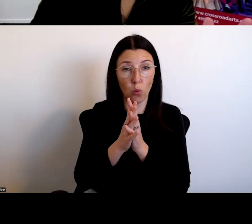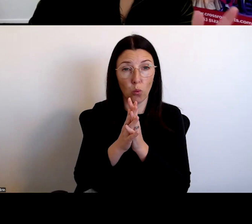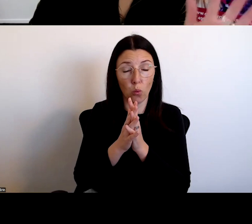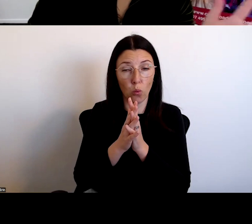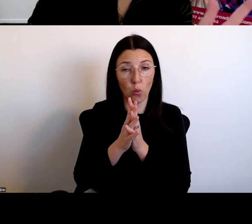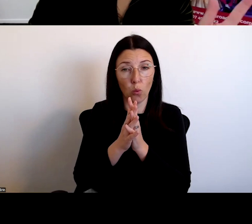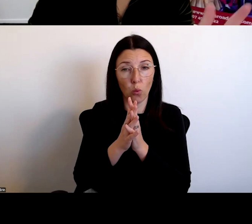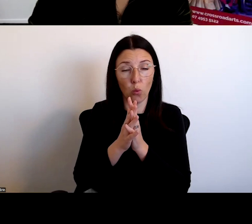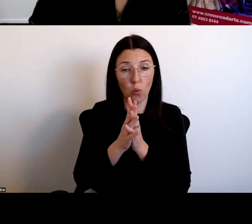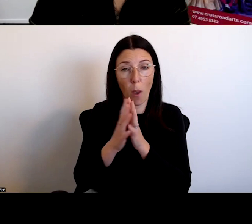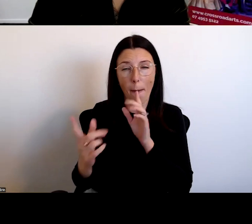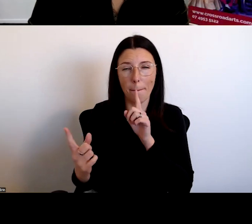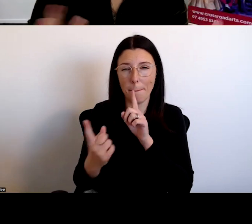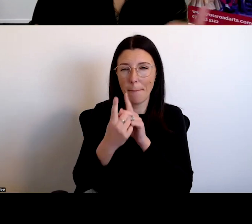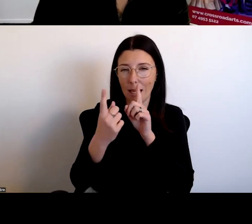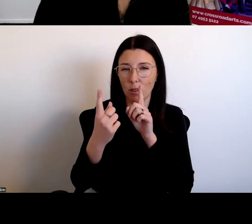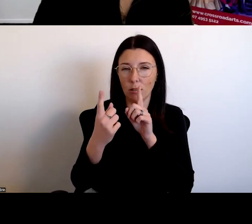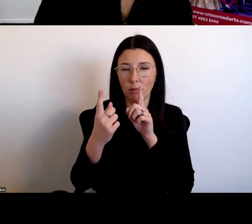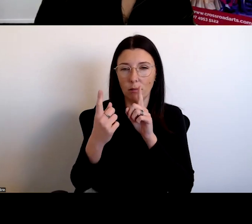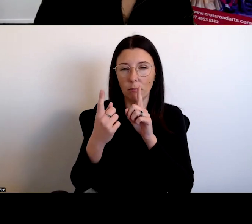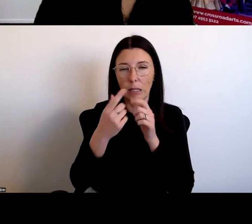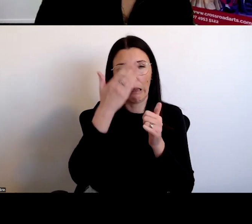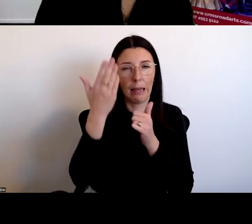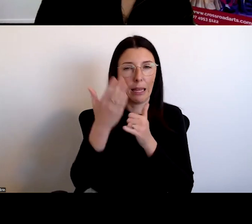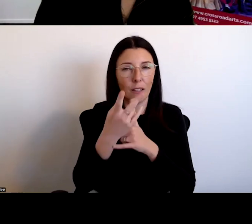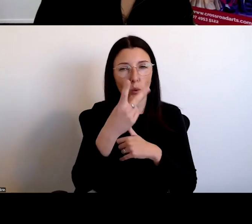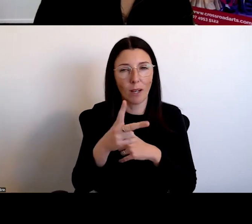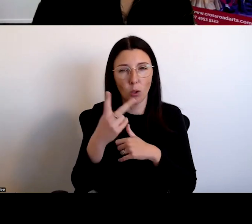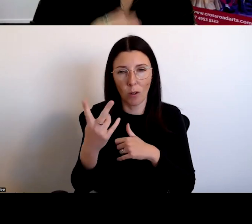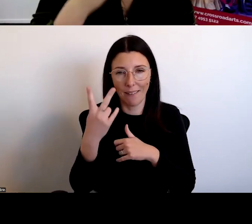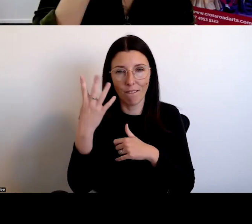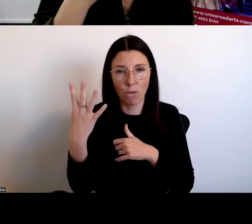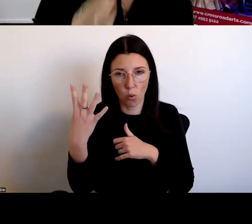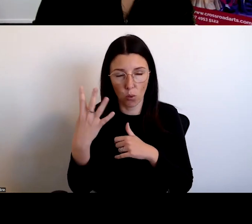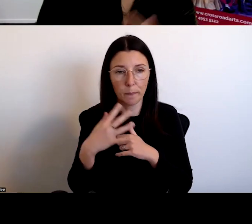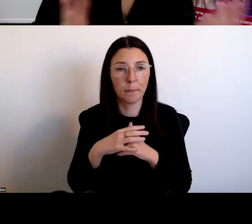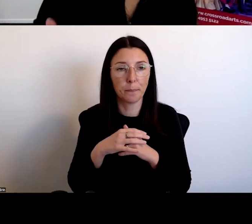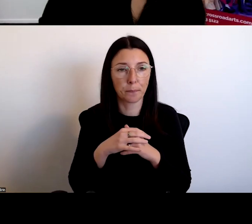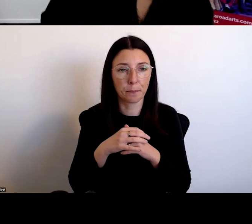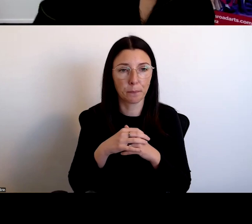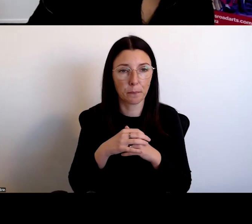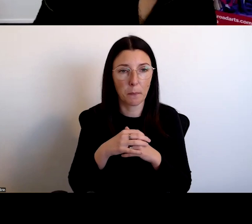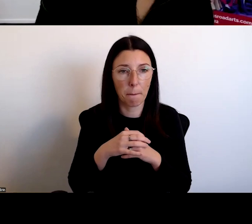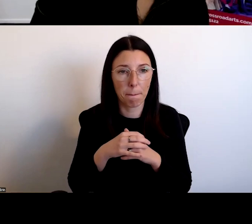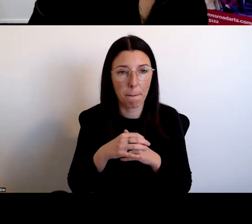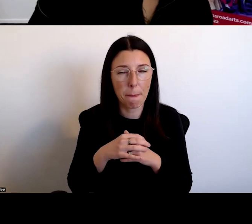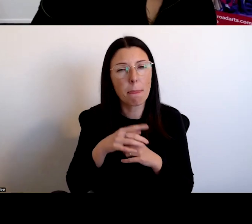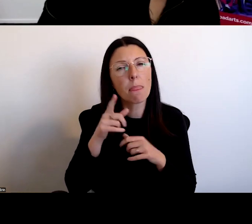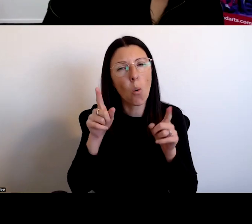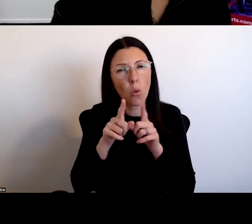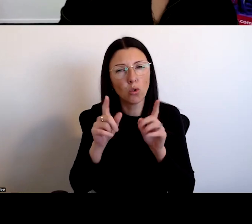end of the 2024 and booked in some time. They also offer free mentoring for the board,